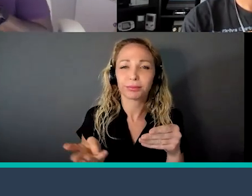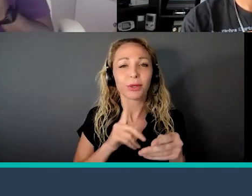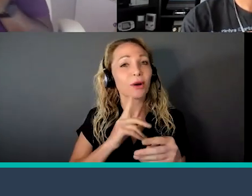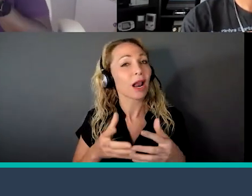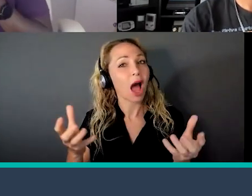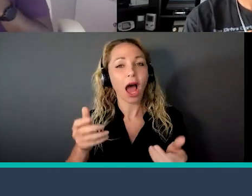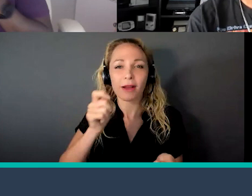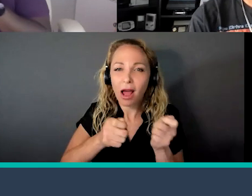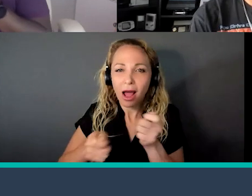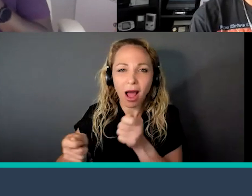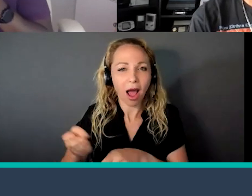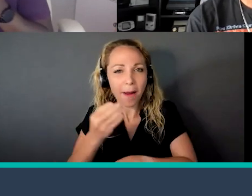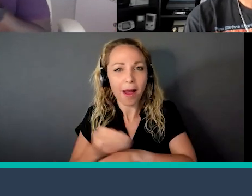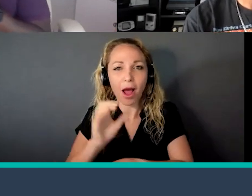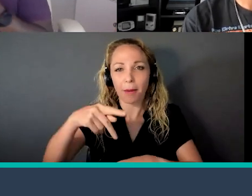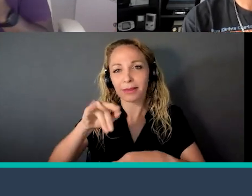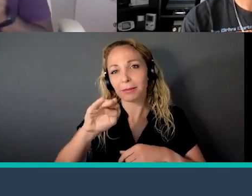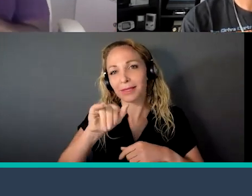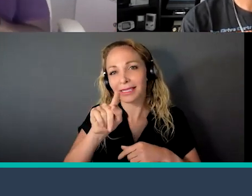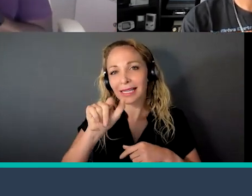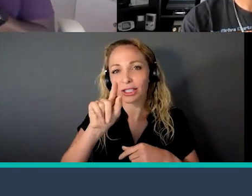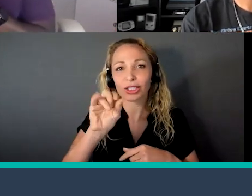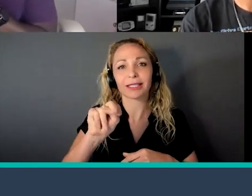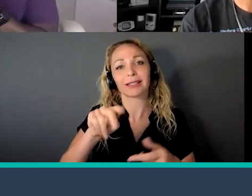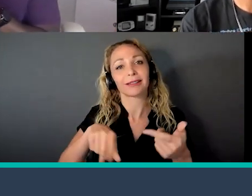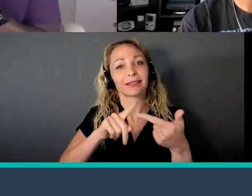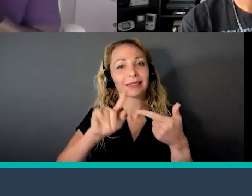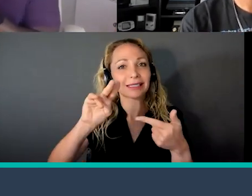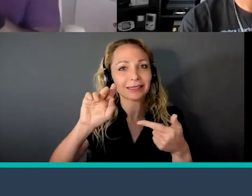AND KEYS AND HANDFUL OF REPLICAS AND BACK UPS.